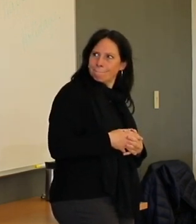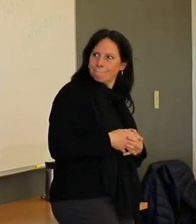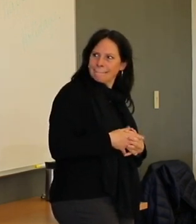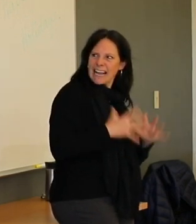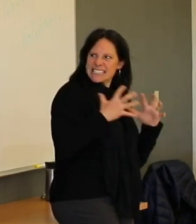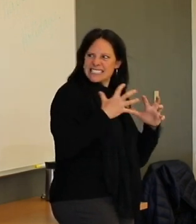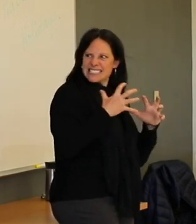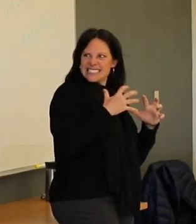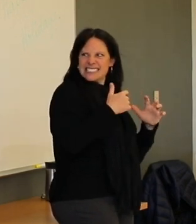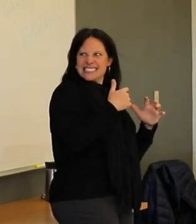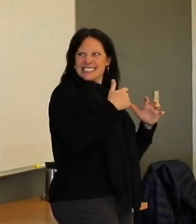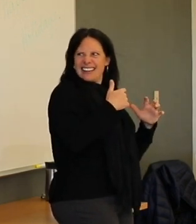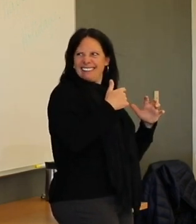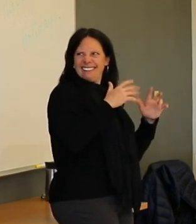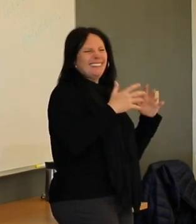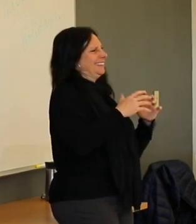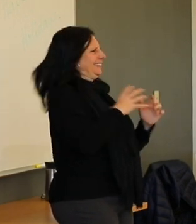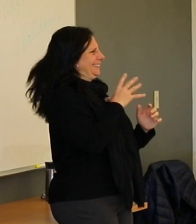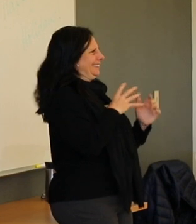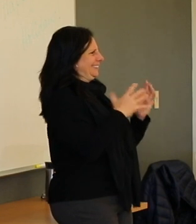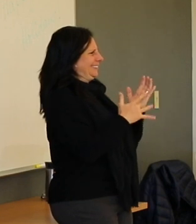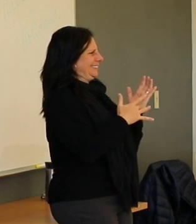I'm not used to such fancy technology, so.